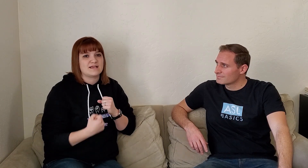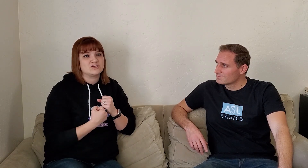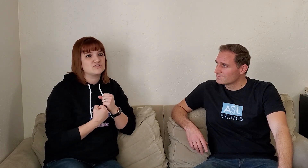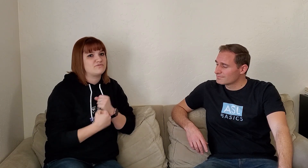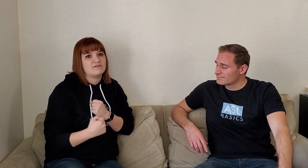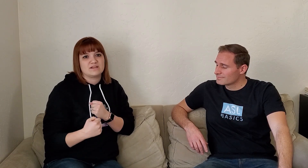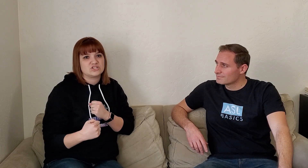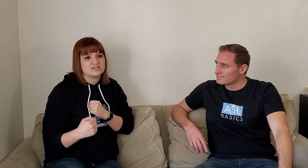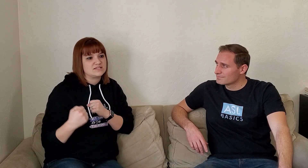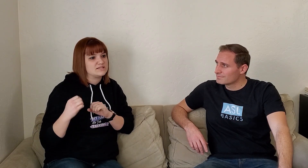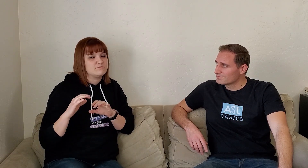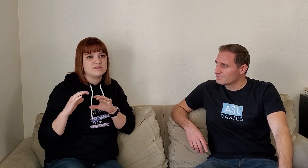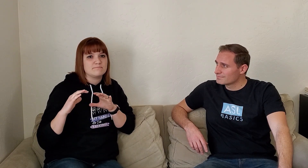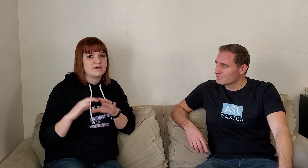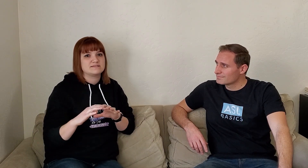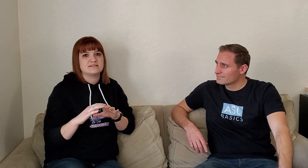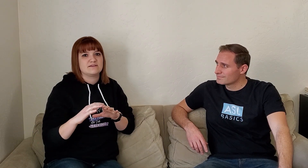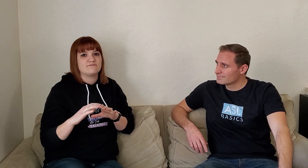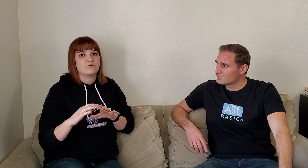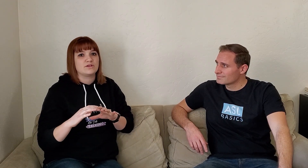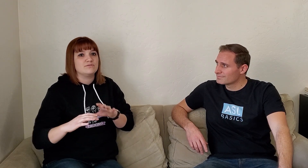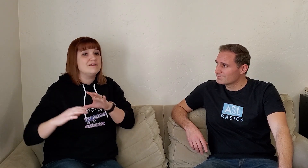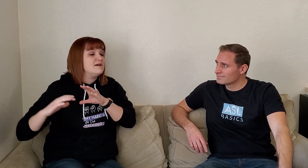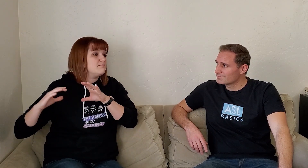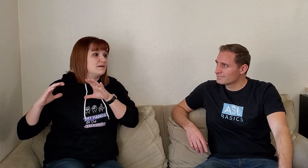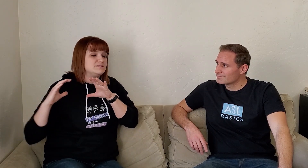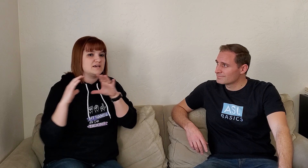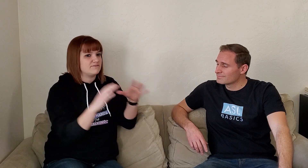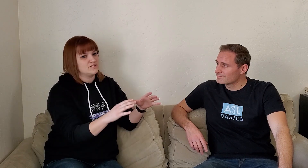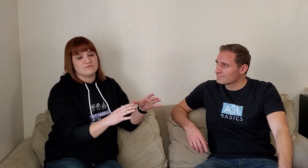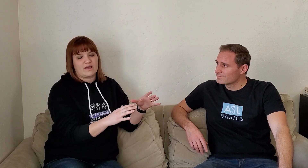that's your foundation, that's gonna be the best thing for you, but definetly you have